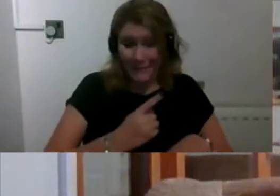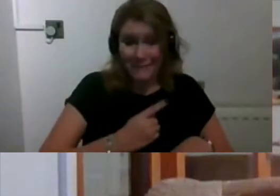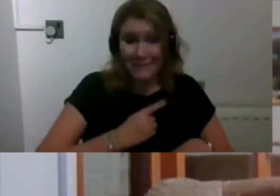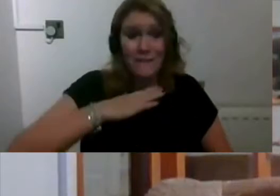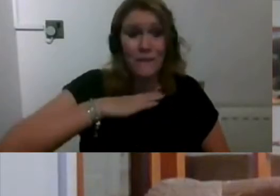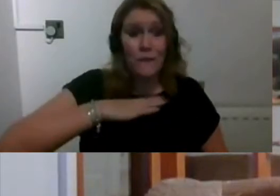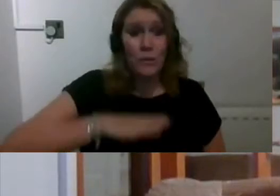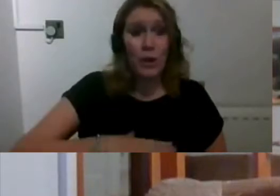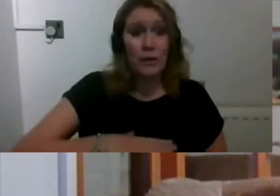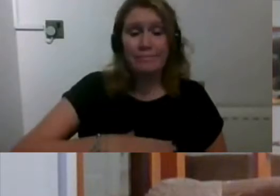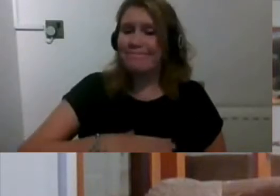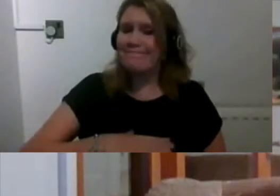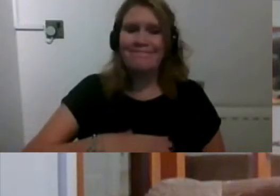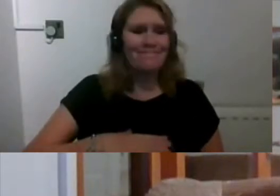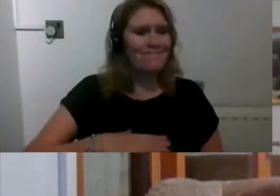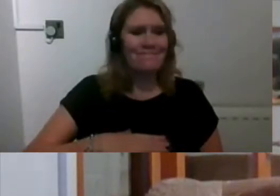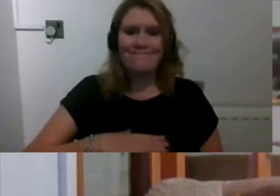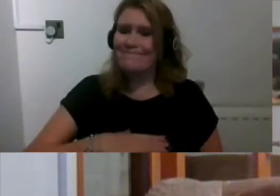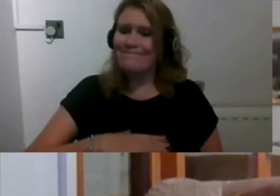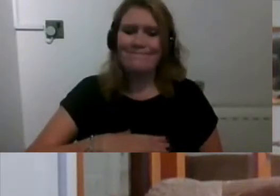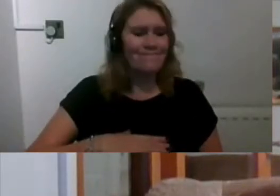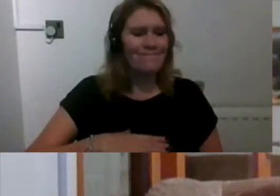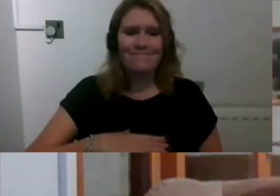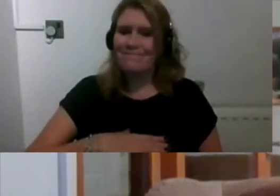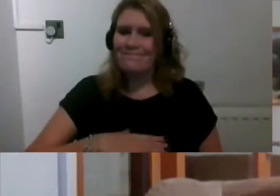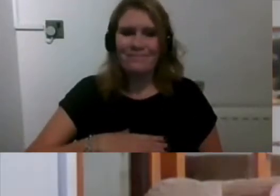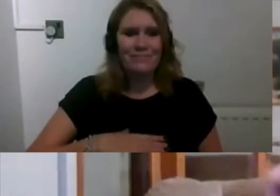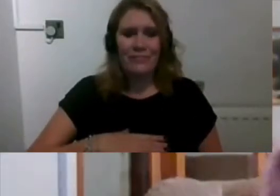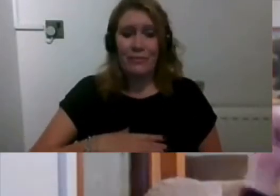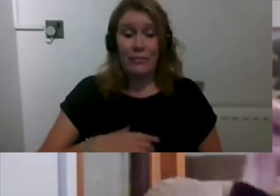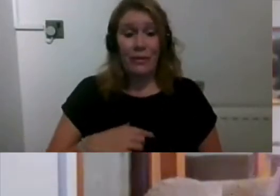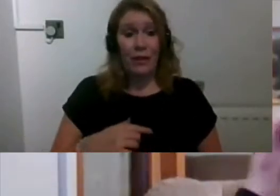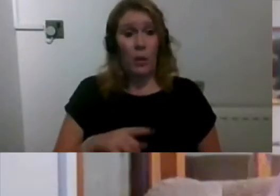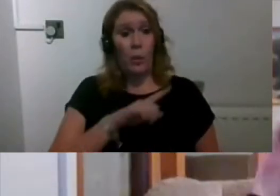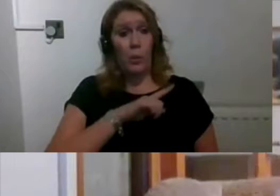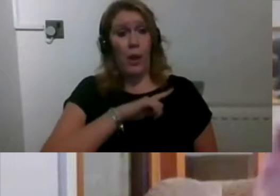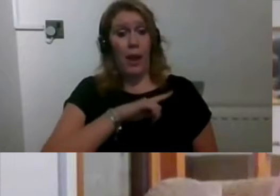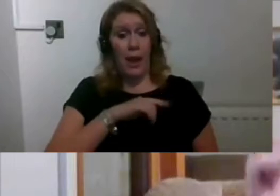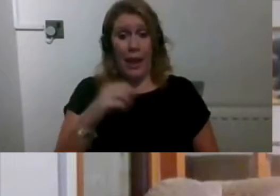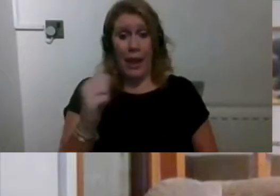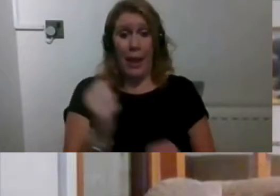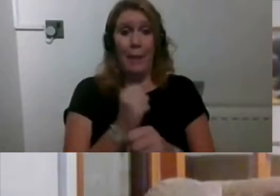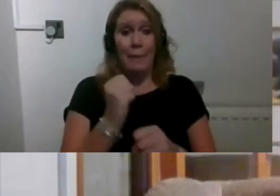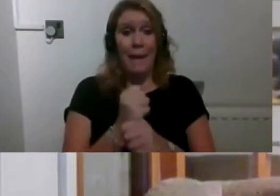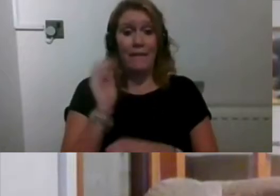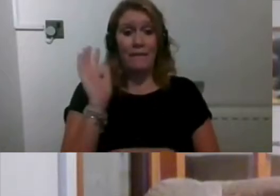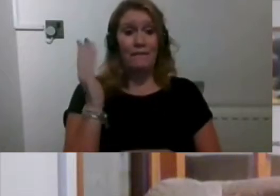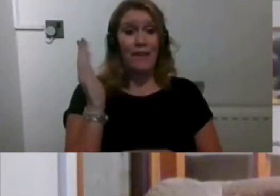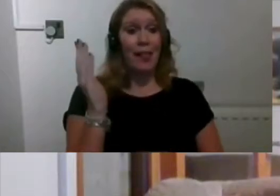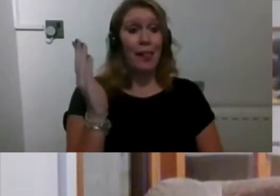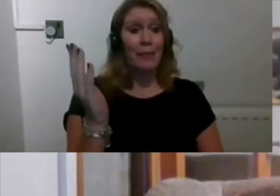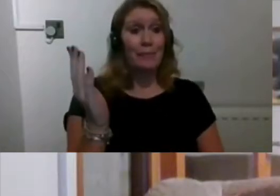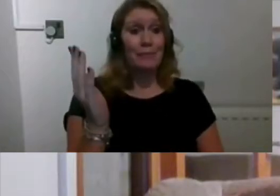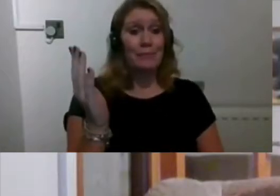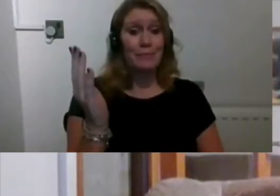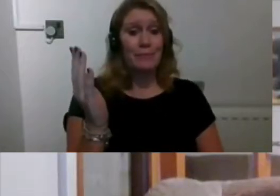No, I make films.